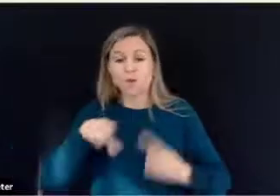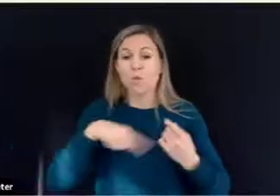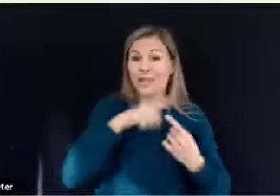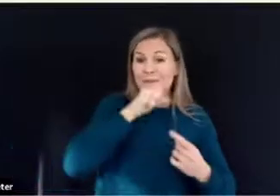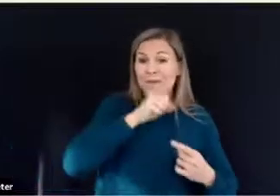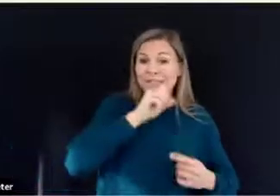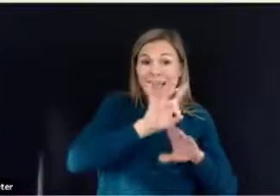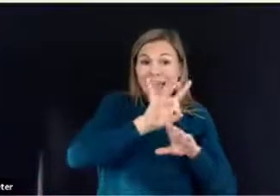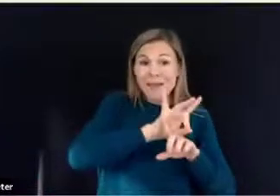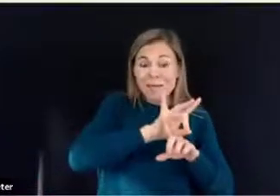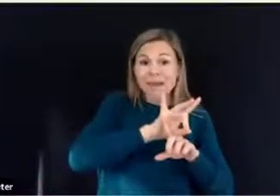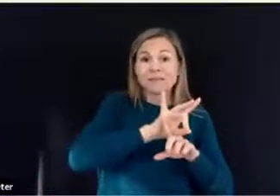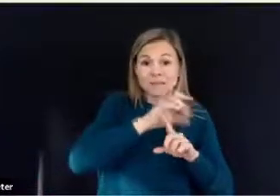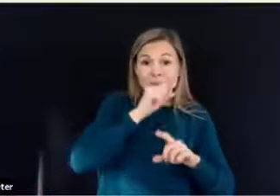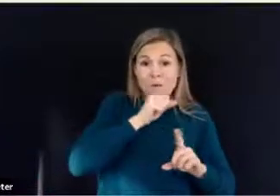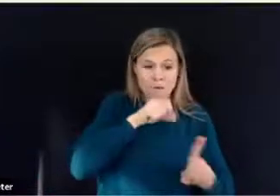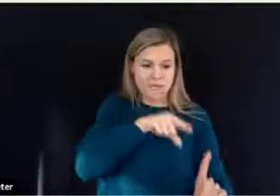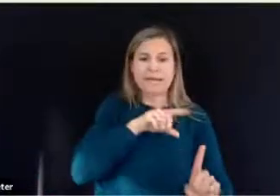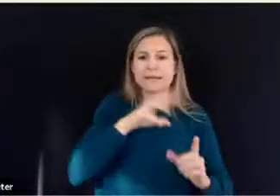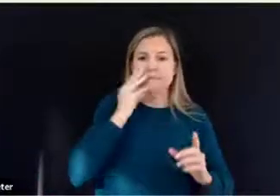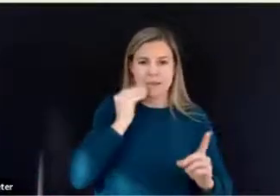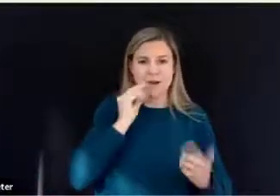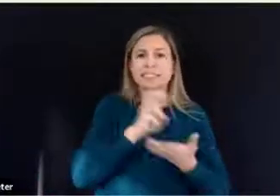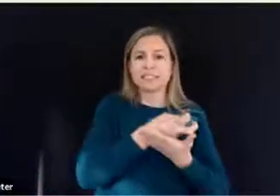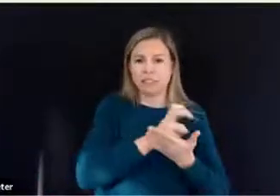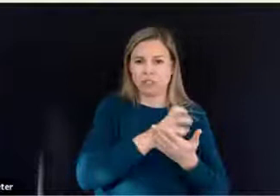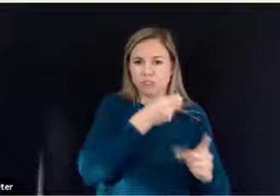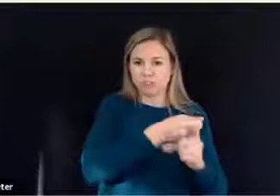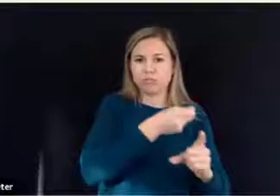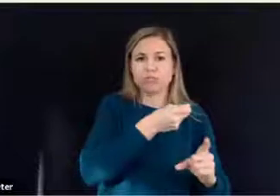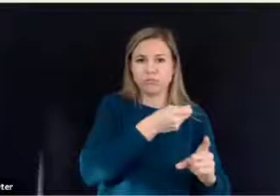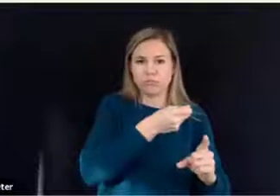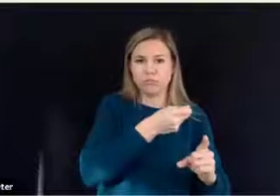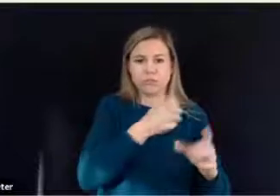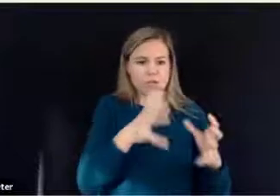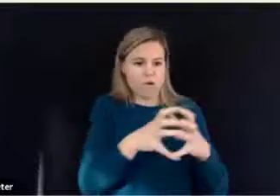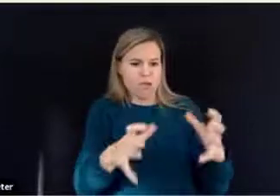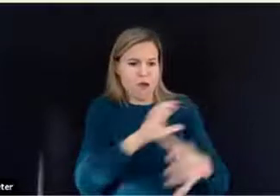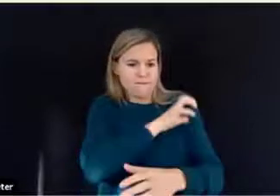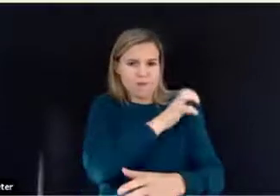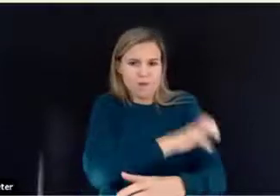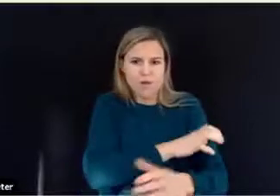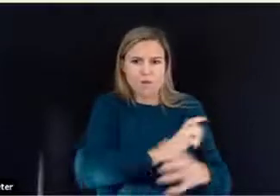You can have all of these different clinical manifestations that happens, the different symptoms